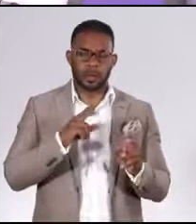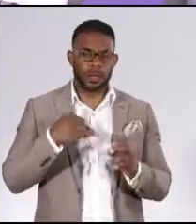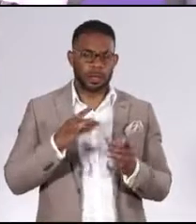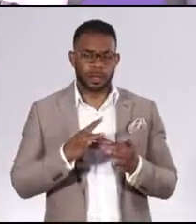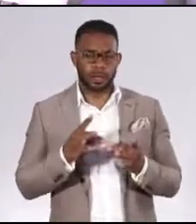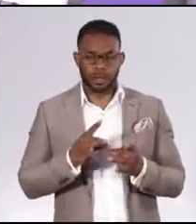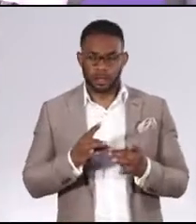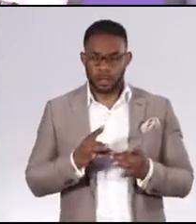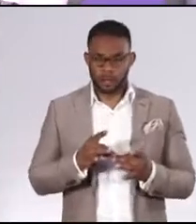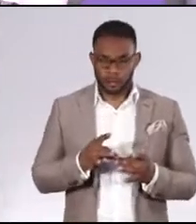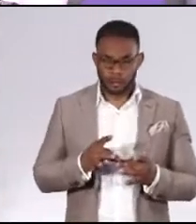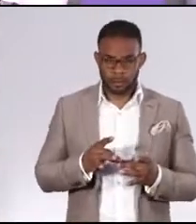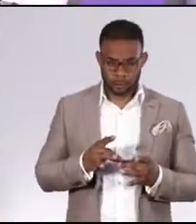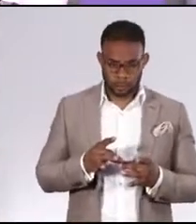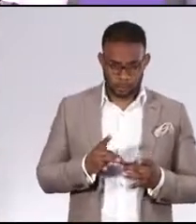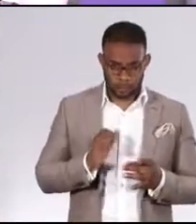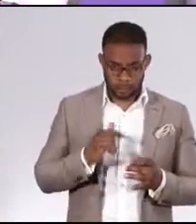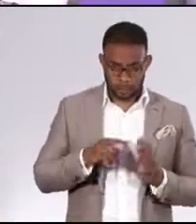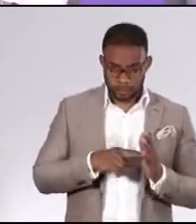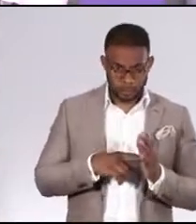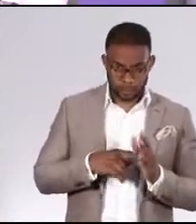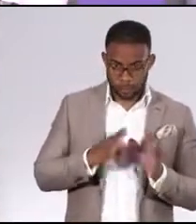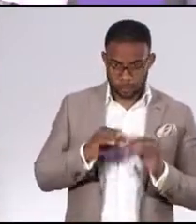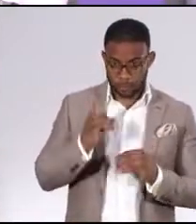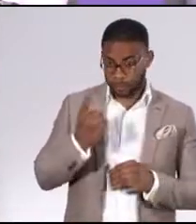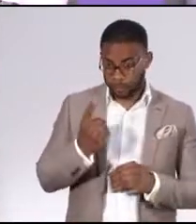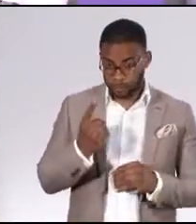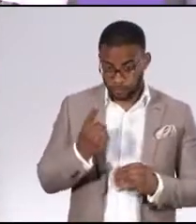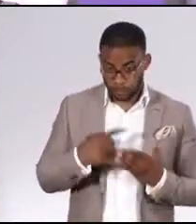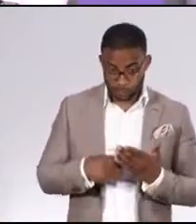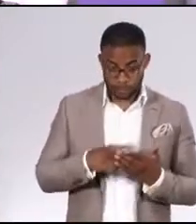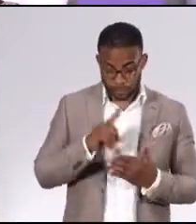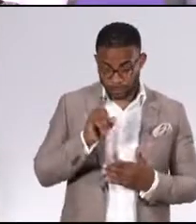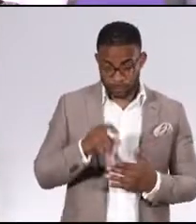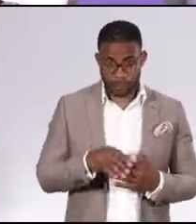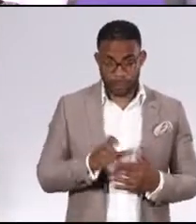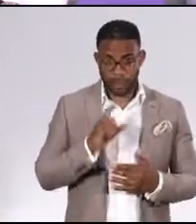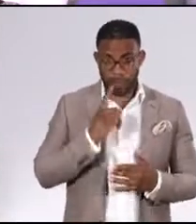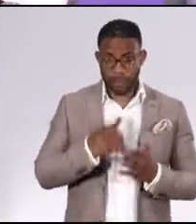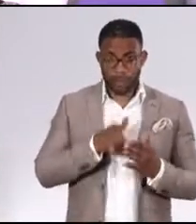um And so if we can show our session one uh discussion questions, these are what will be exploring with